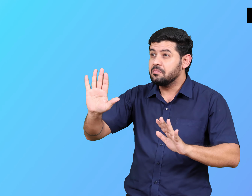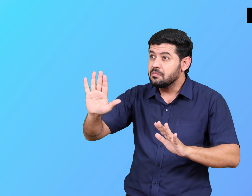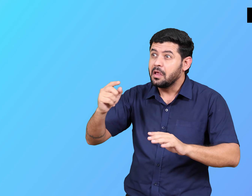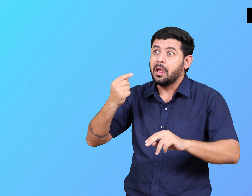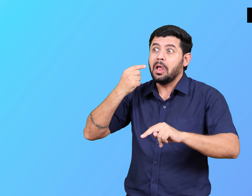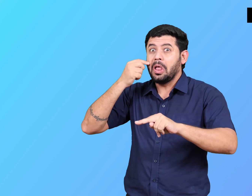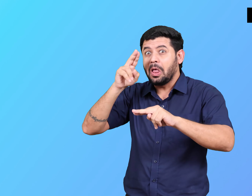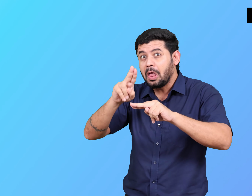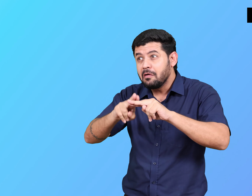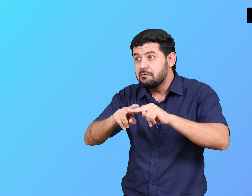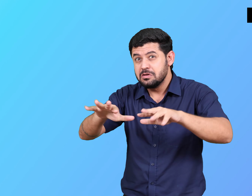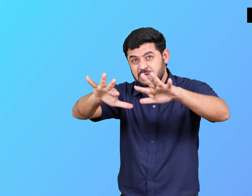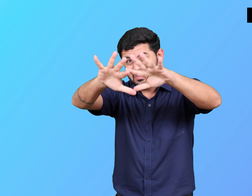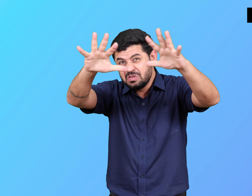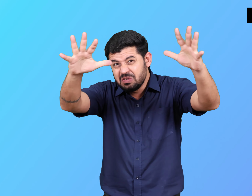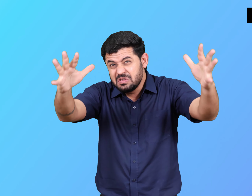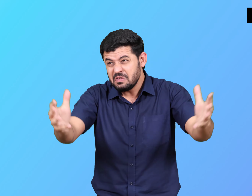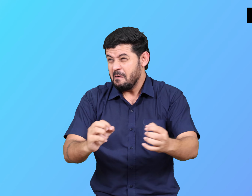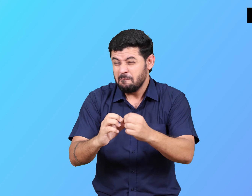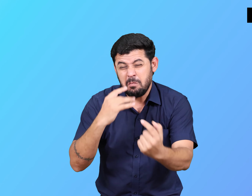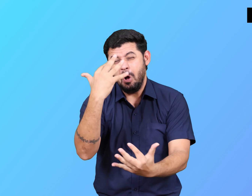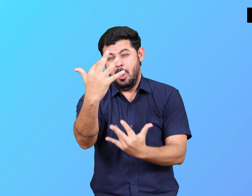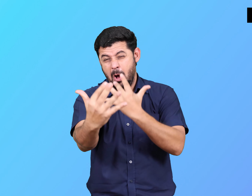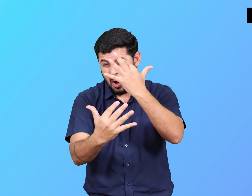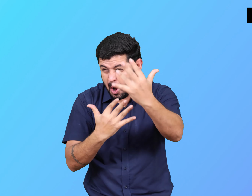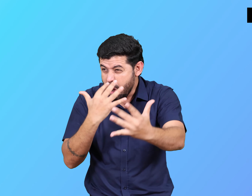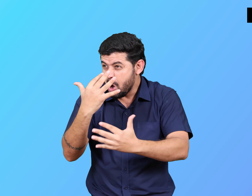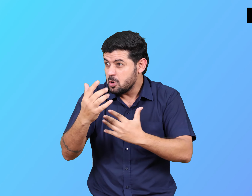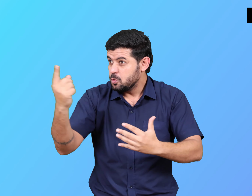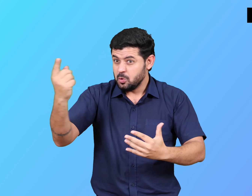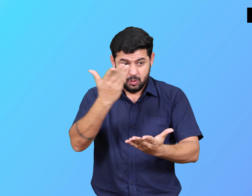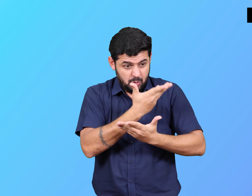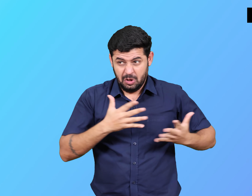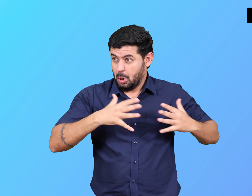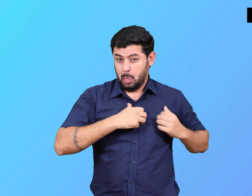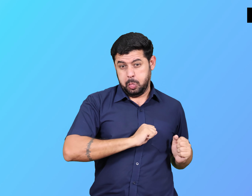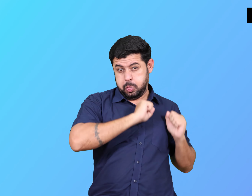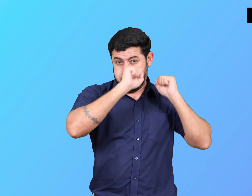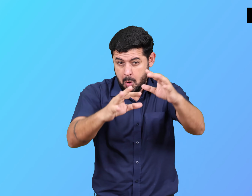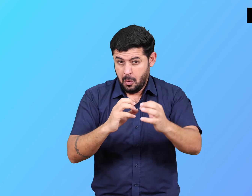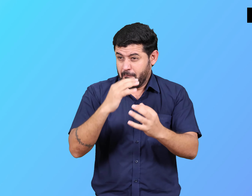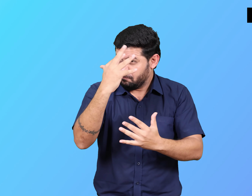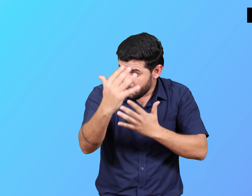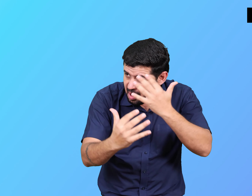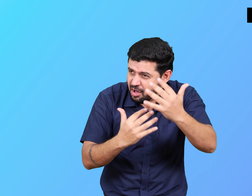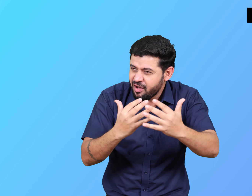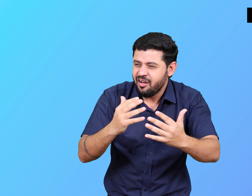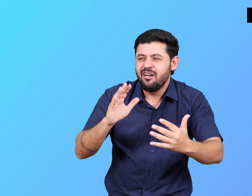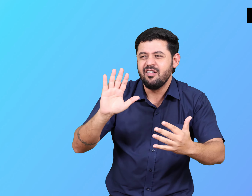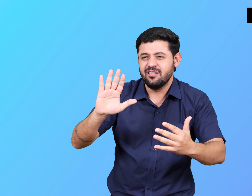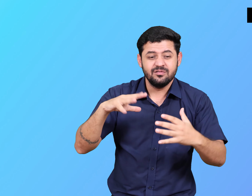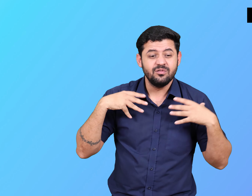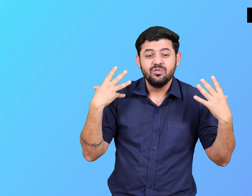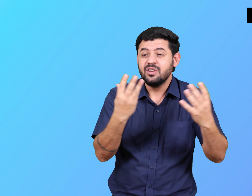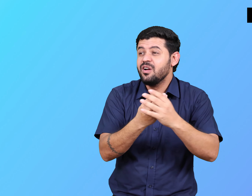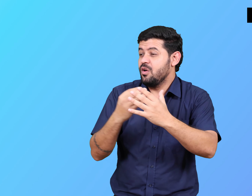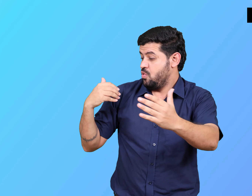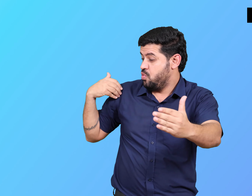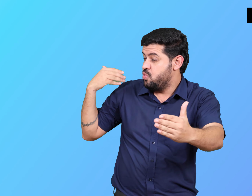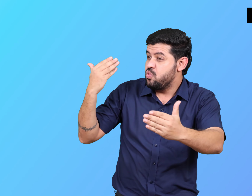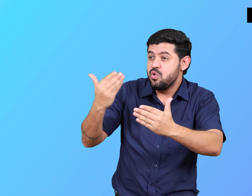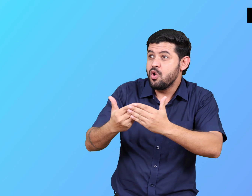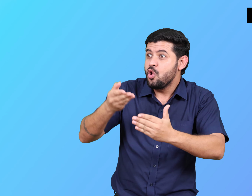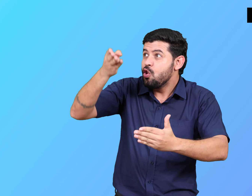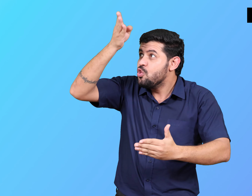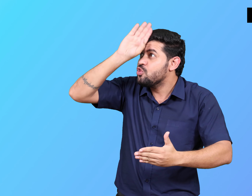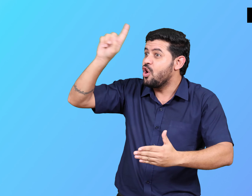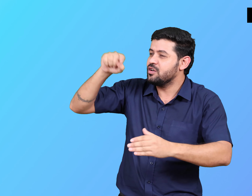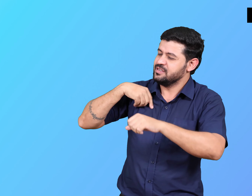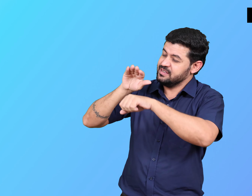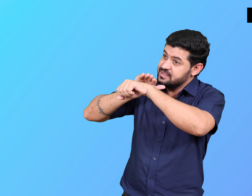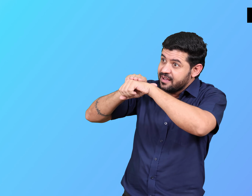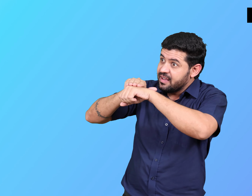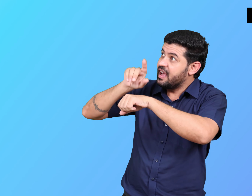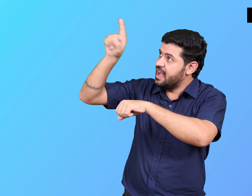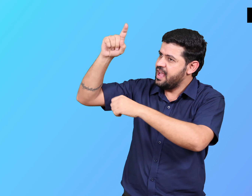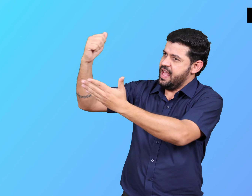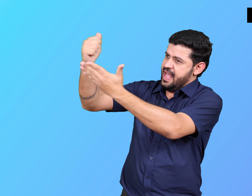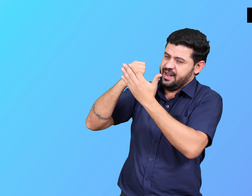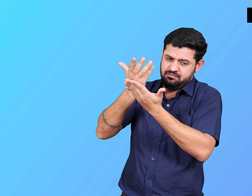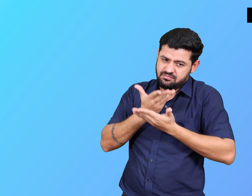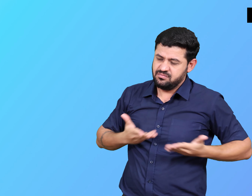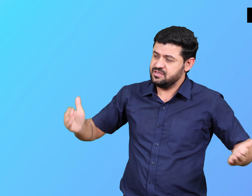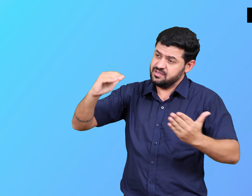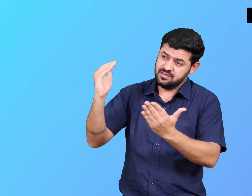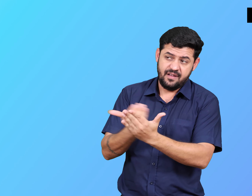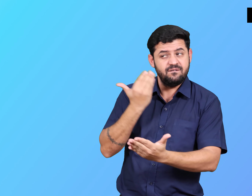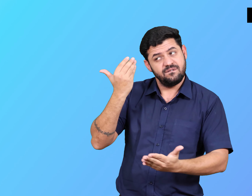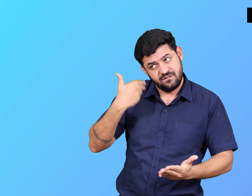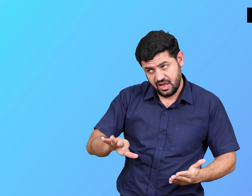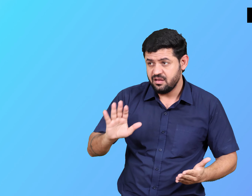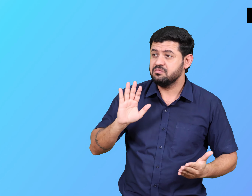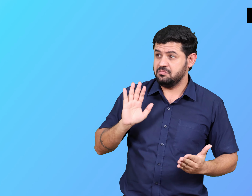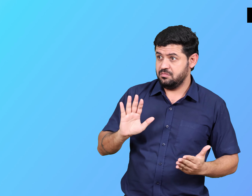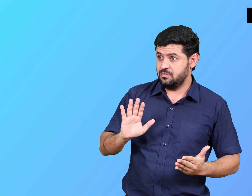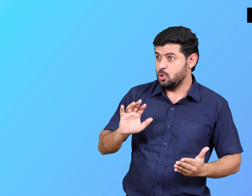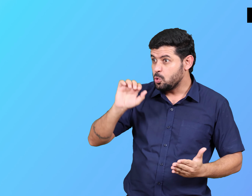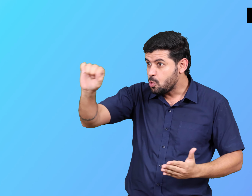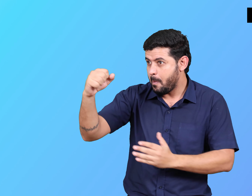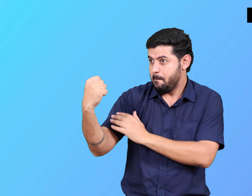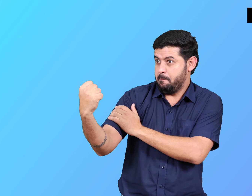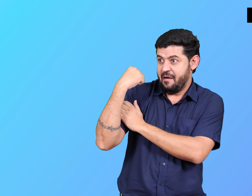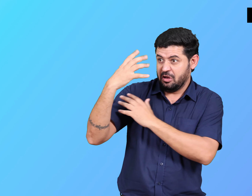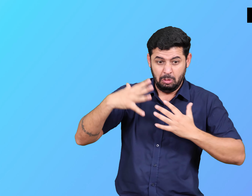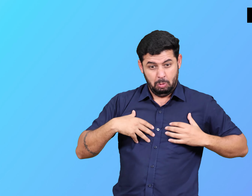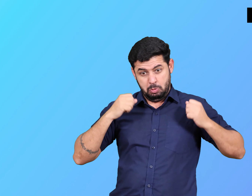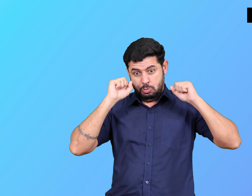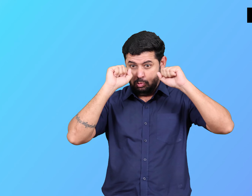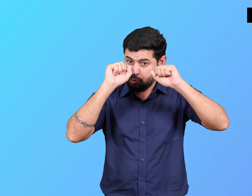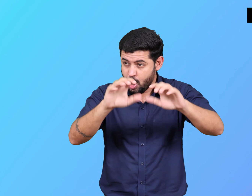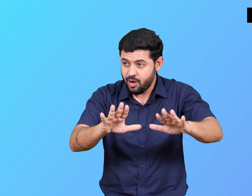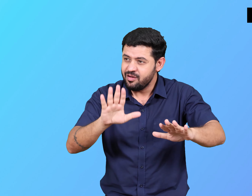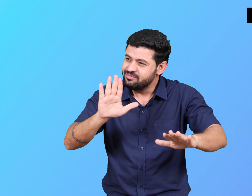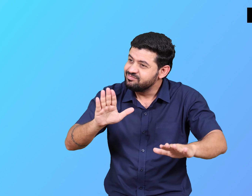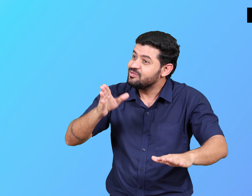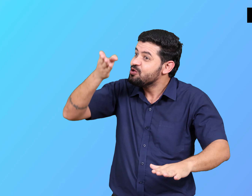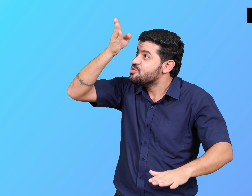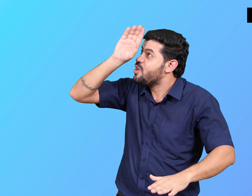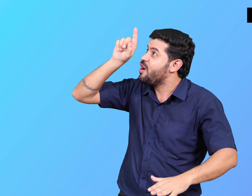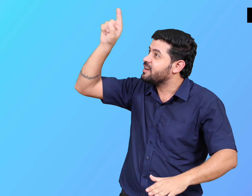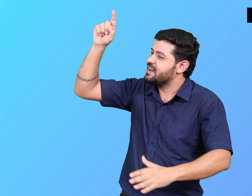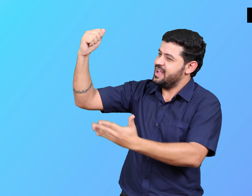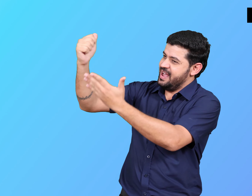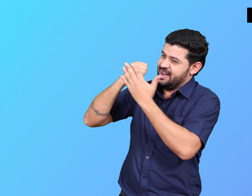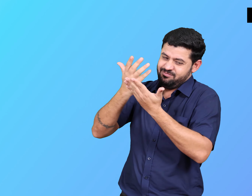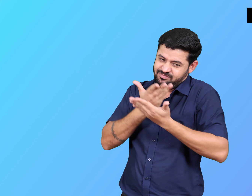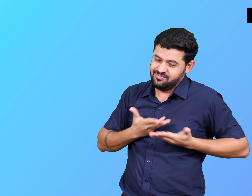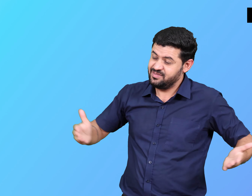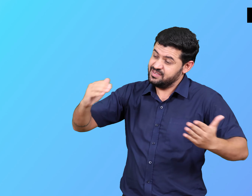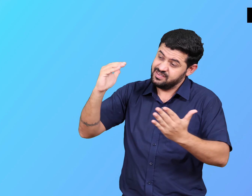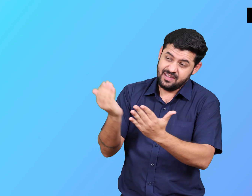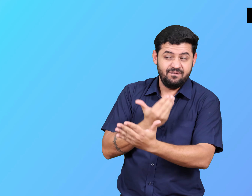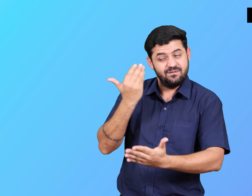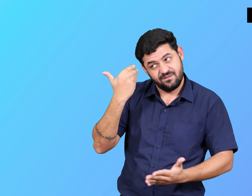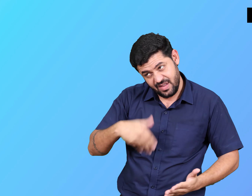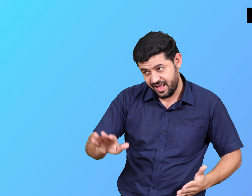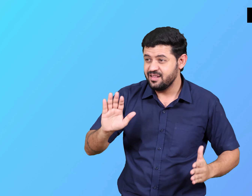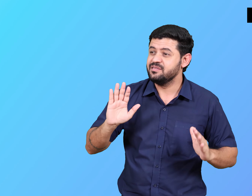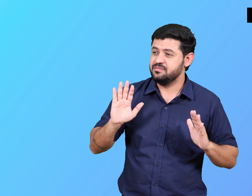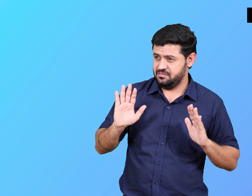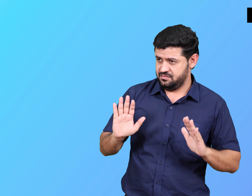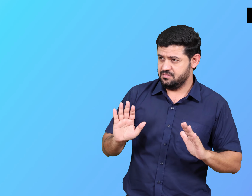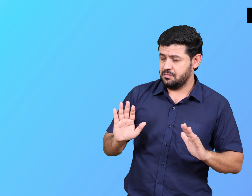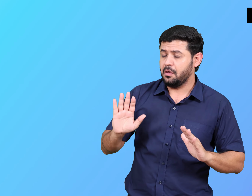If you throw us into the hot furnace, the God we serve can save us. And if he wants to, he can save us from your power.